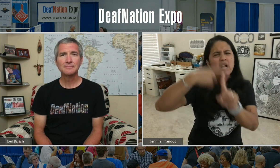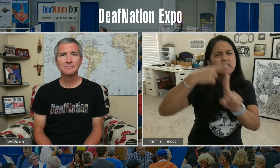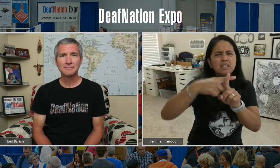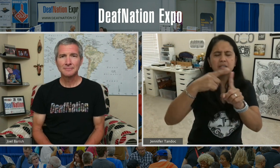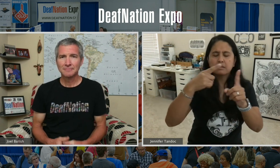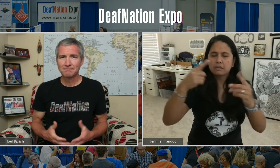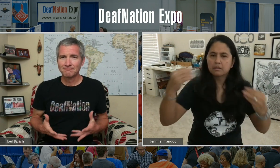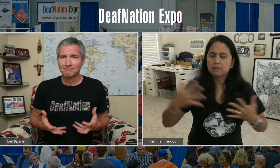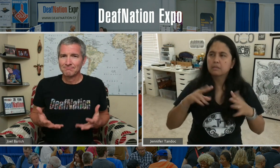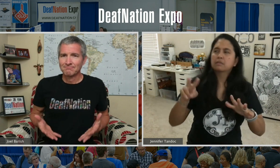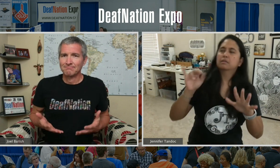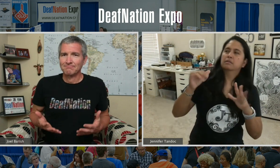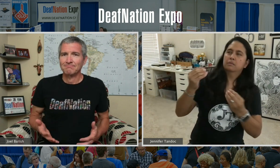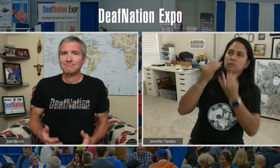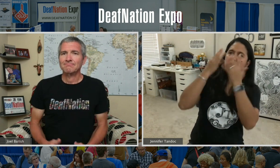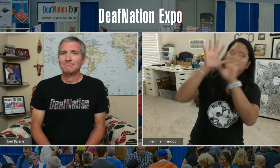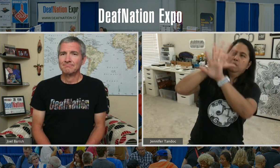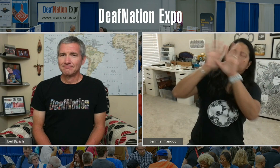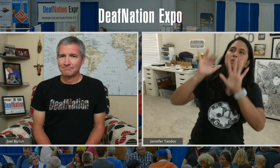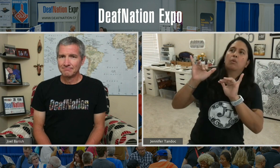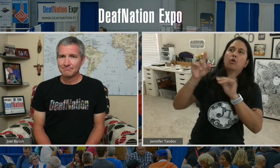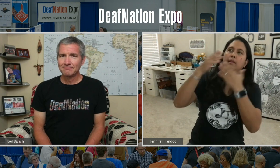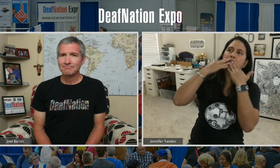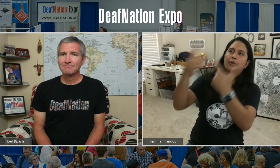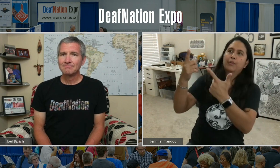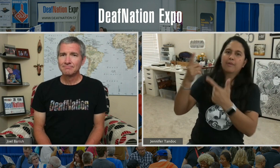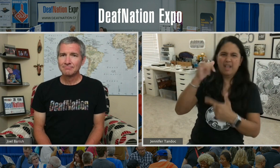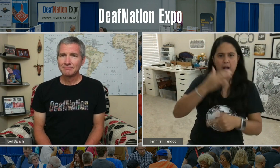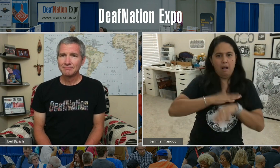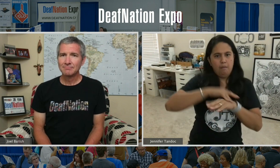Or something positive to inspire you and remind you.